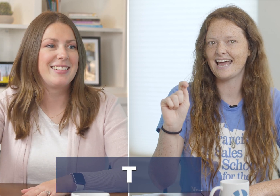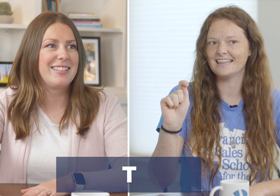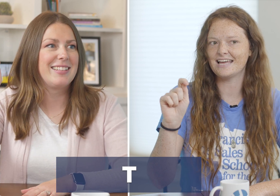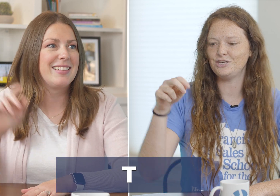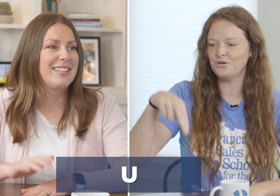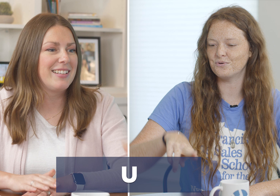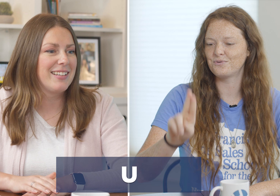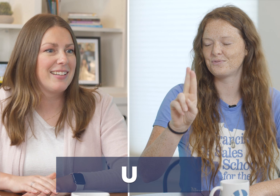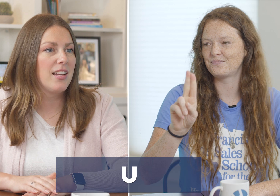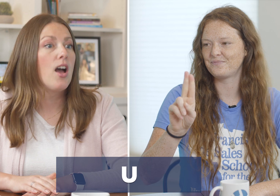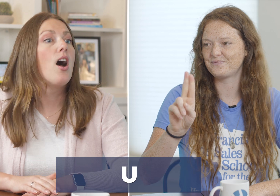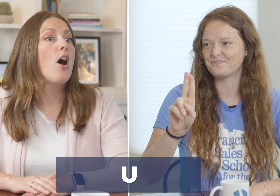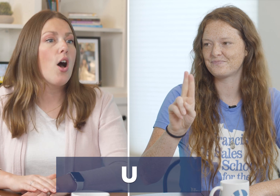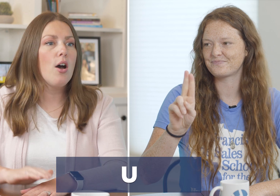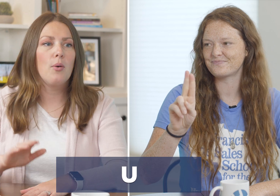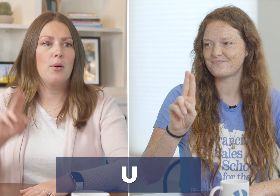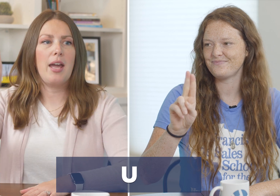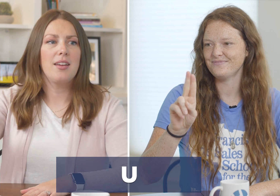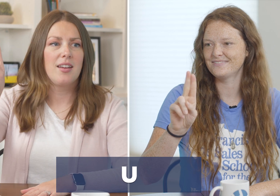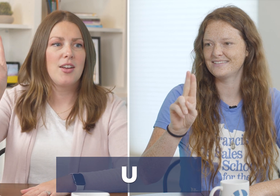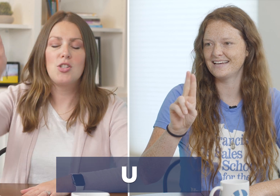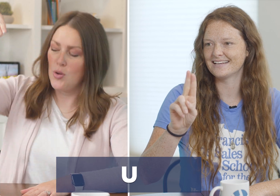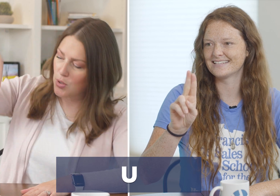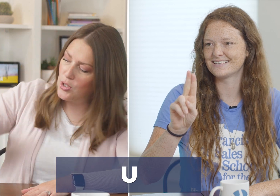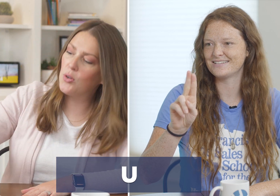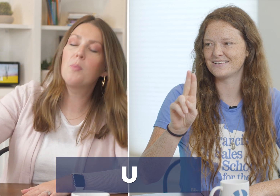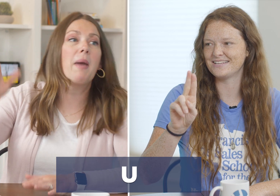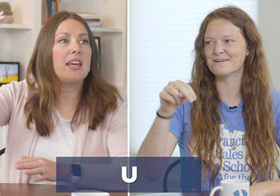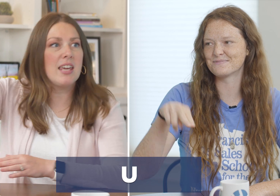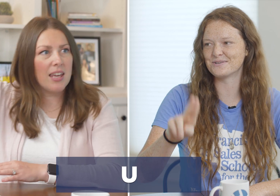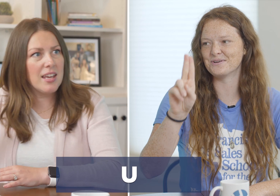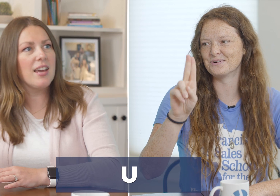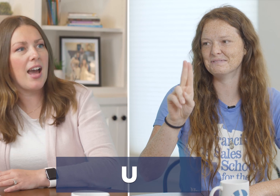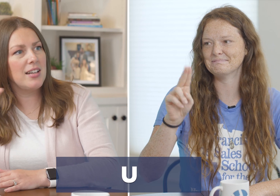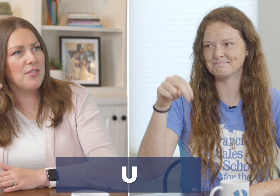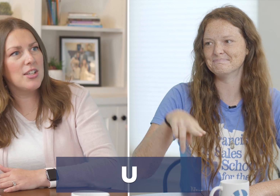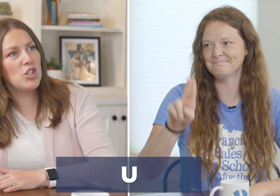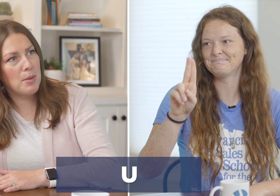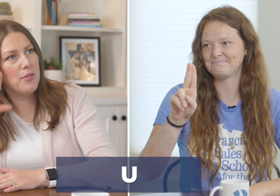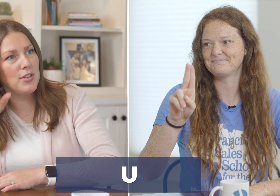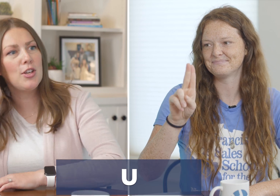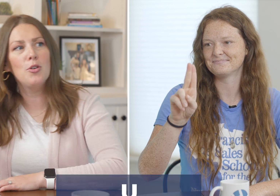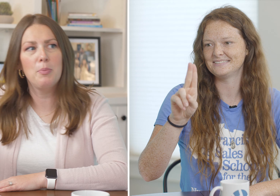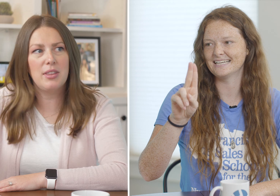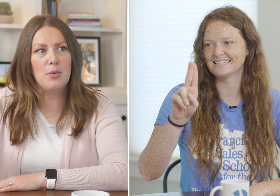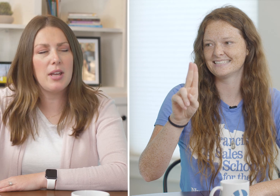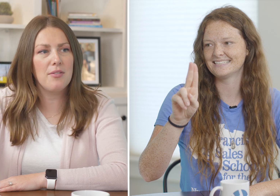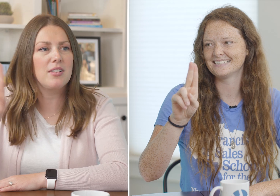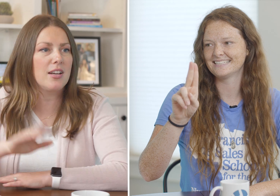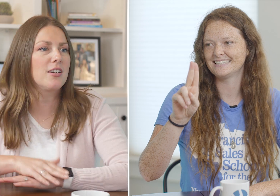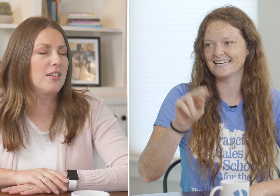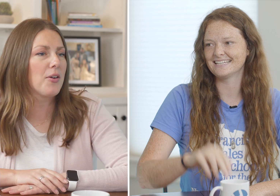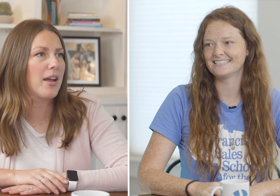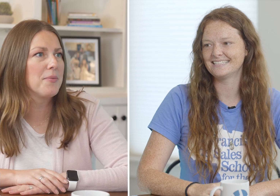And then you. Oh, U So U make your, U kind of the shape of the U, but then we have the letter, okay?